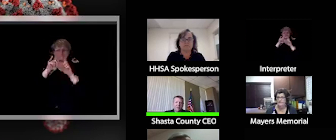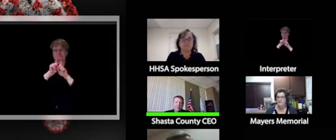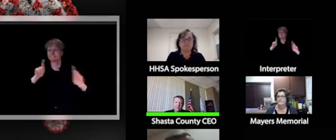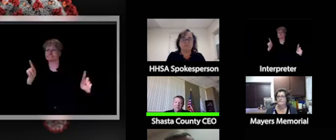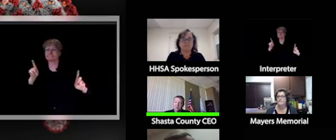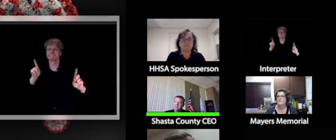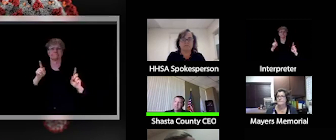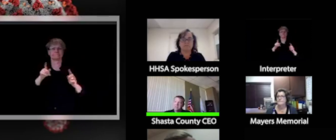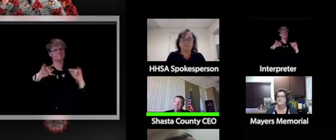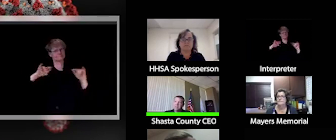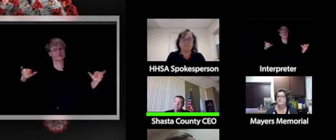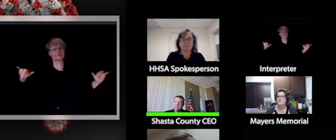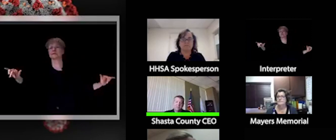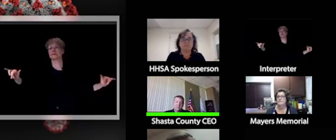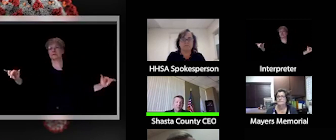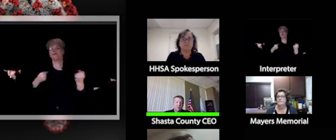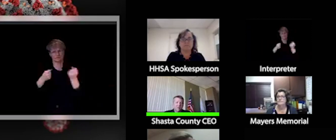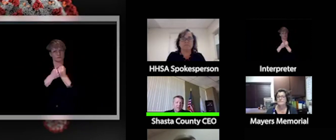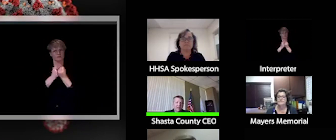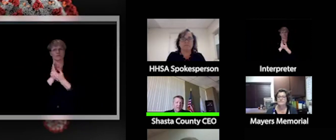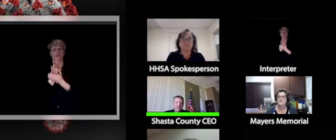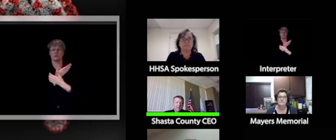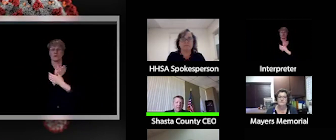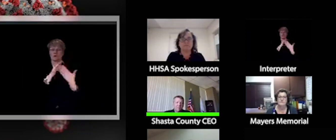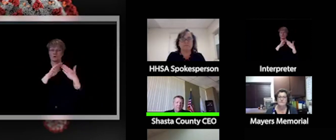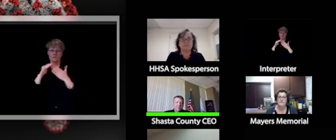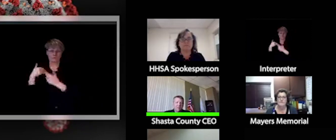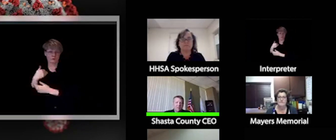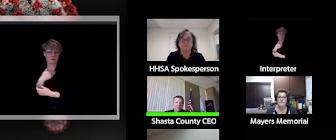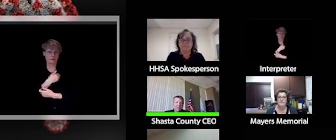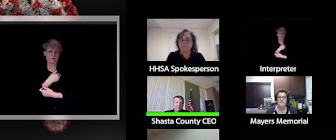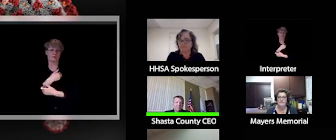good here in the community so we can keep our businesses open and we can keep our community